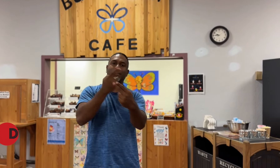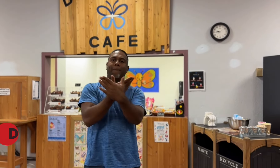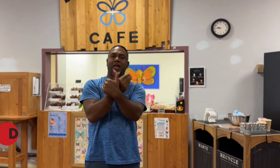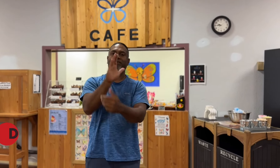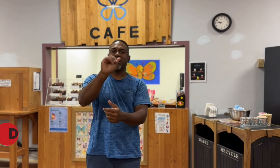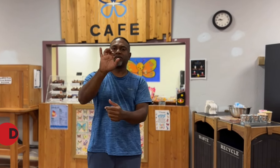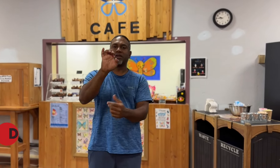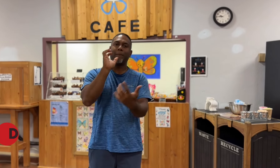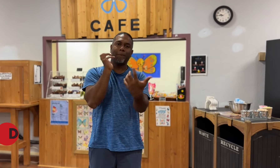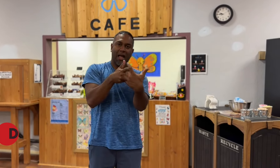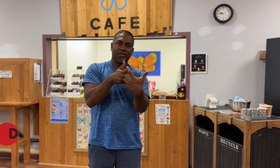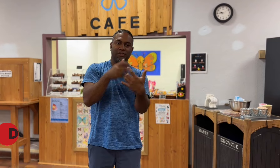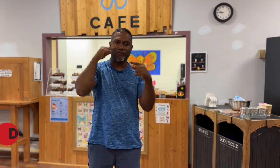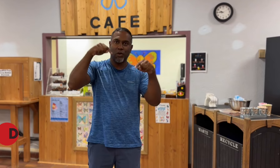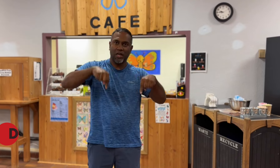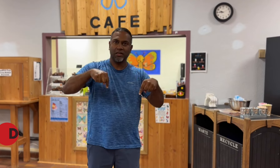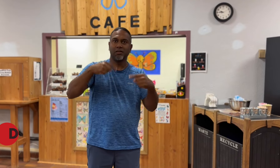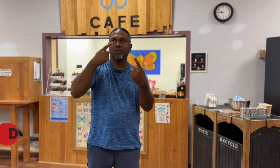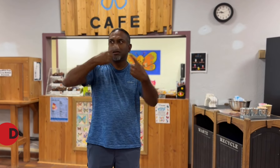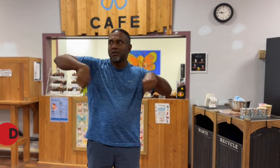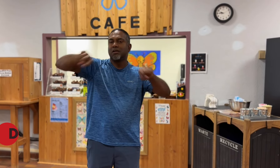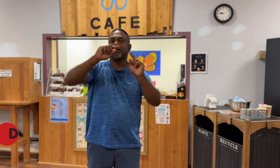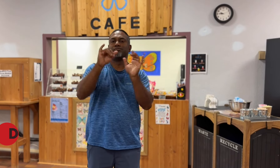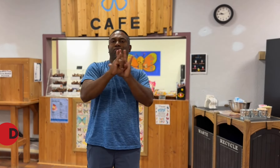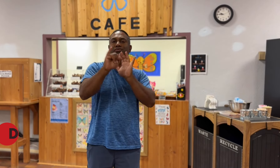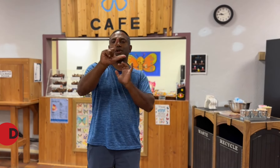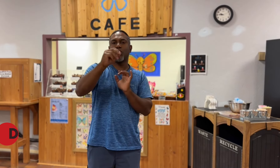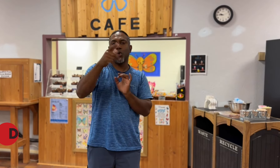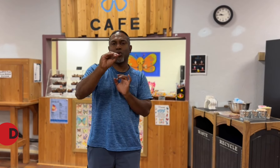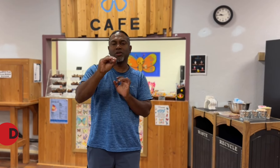so the name Butterfly Cafe matches and the logo represents it.